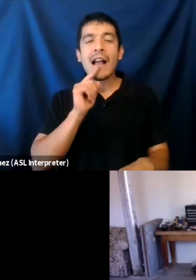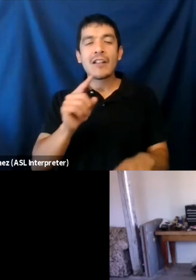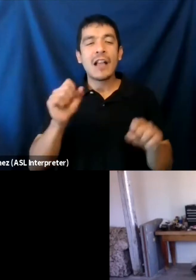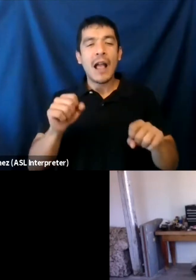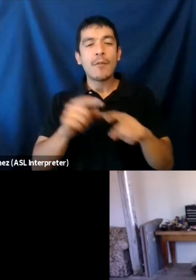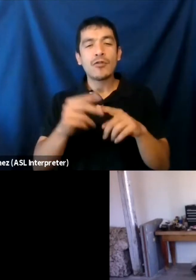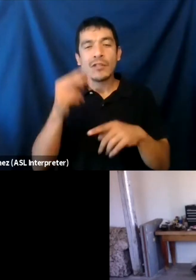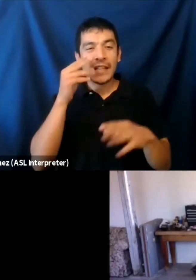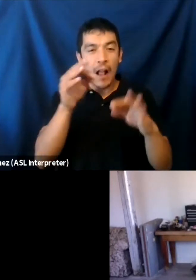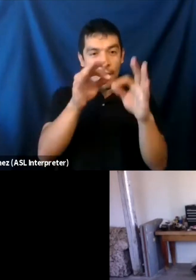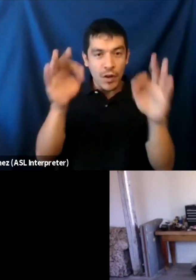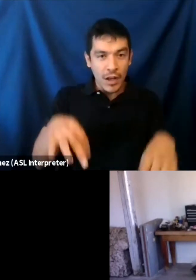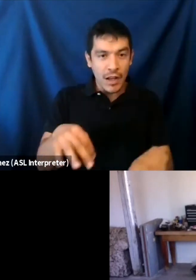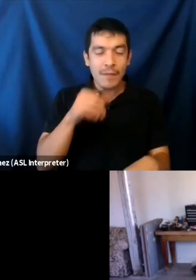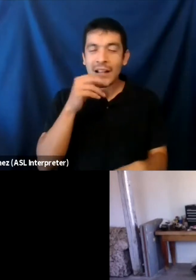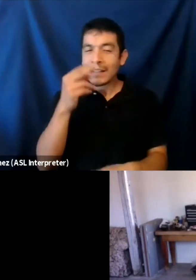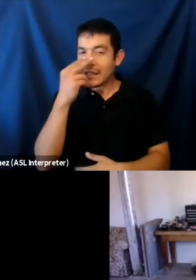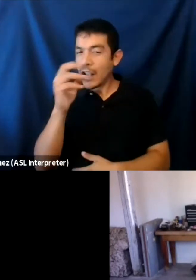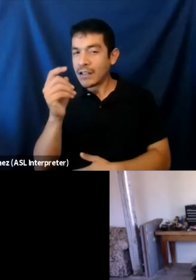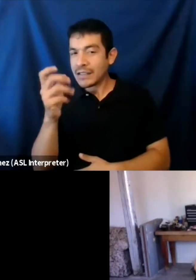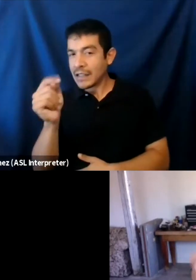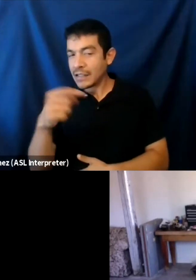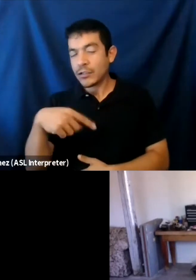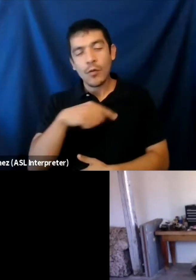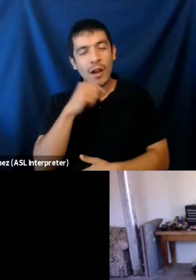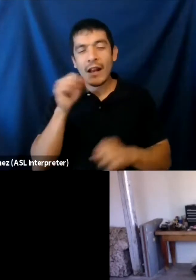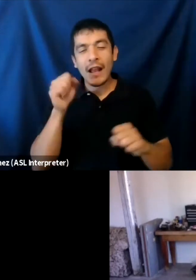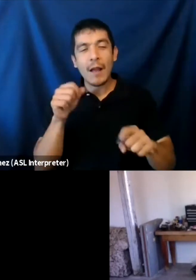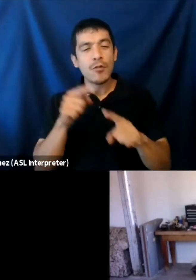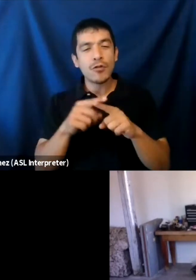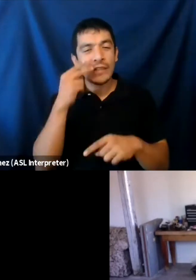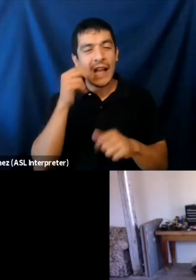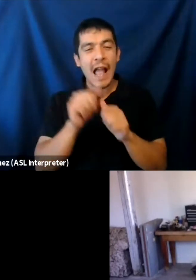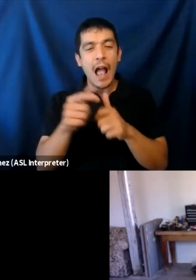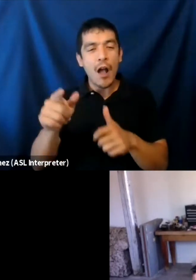We aren't able to see that the context, we aren't able to see how these images of trauma